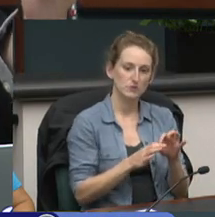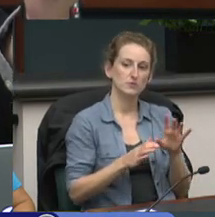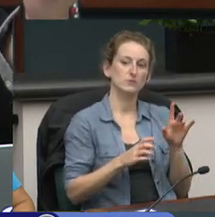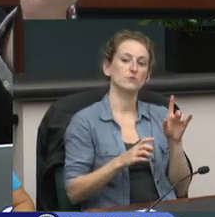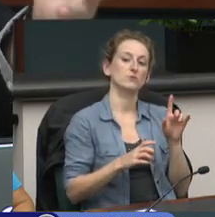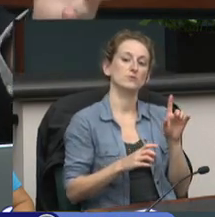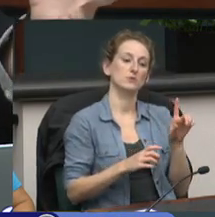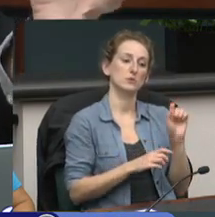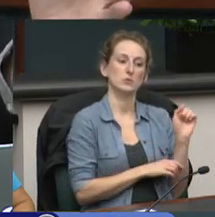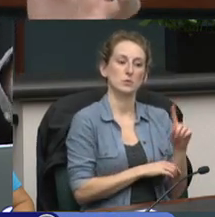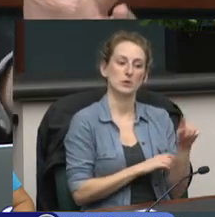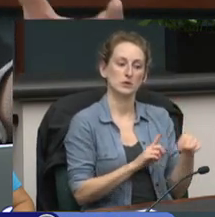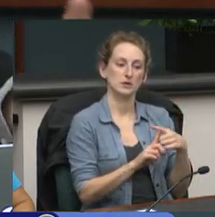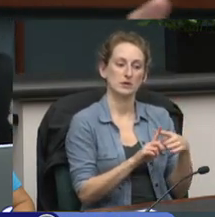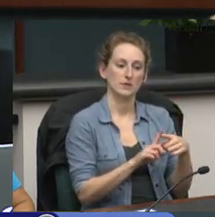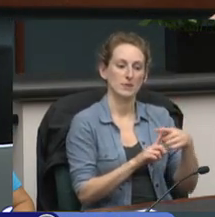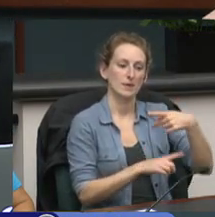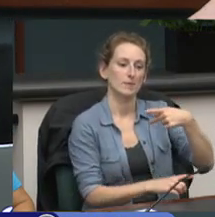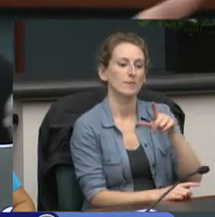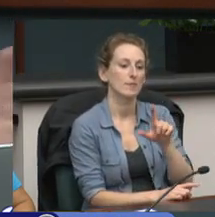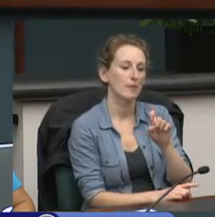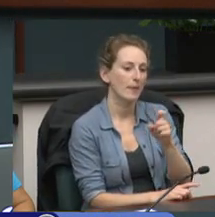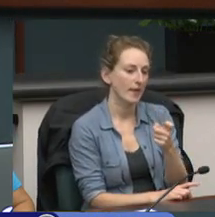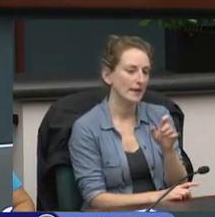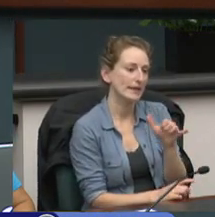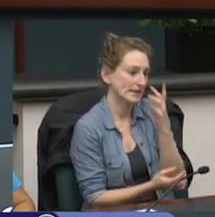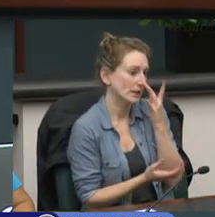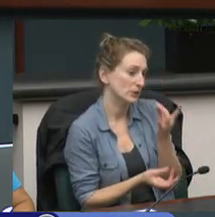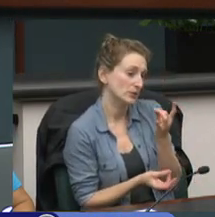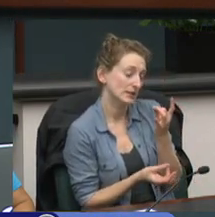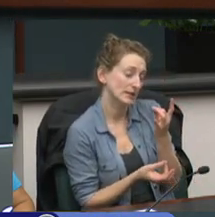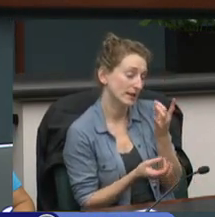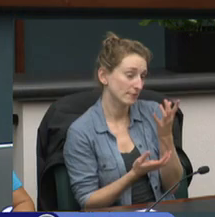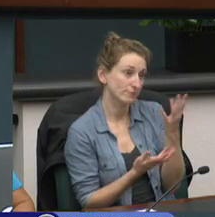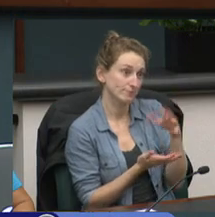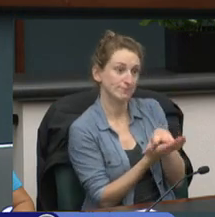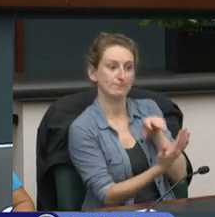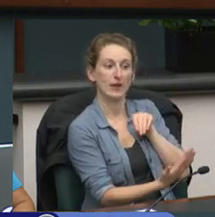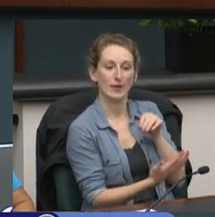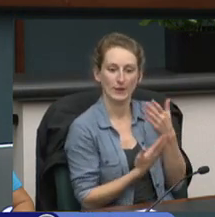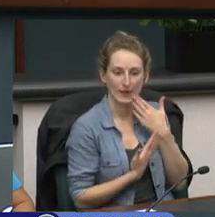plexes that was interesting and educational and I don't know that